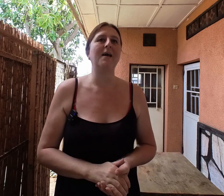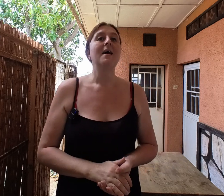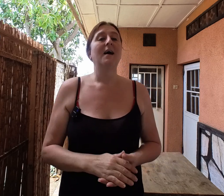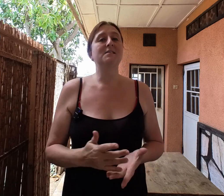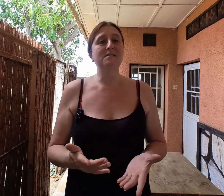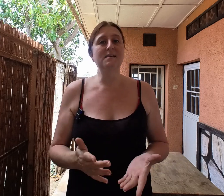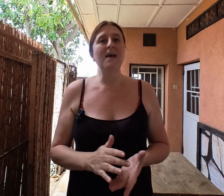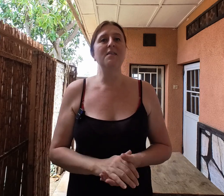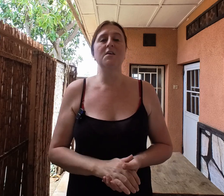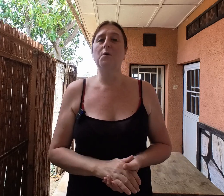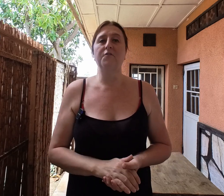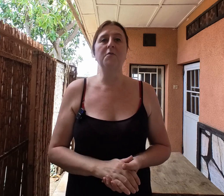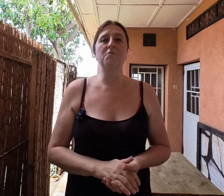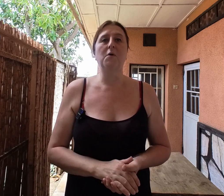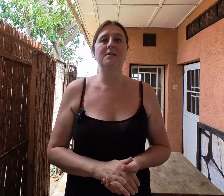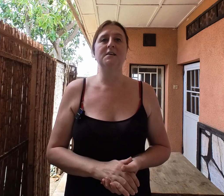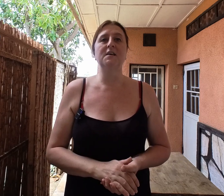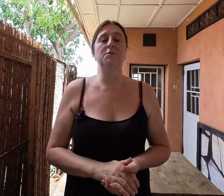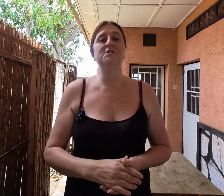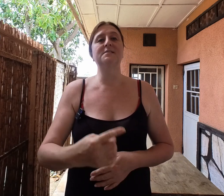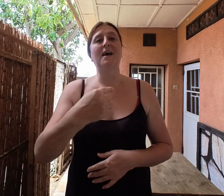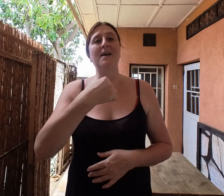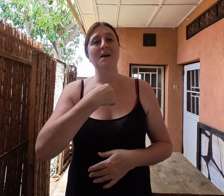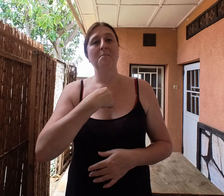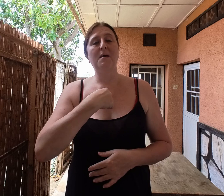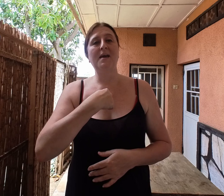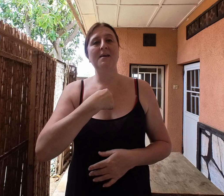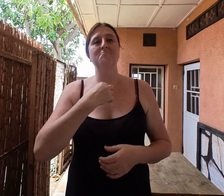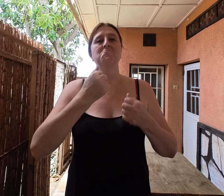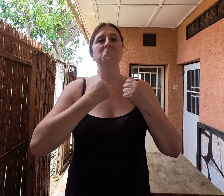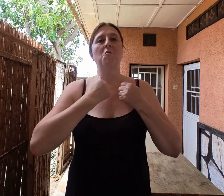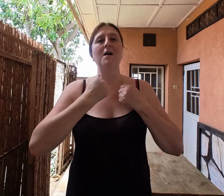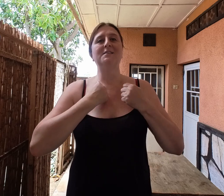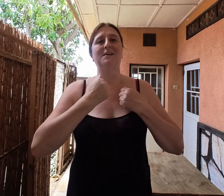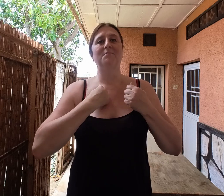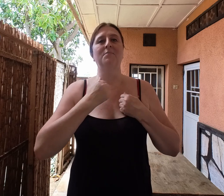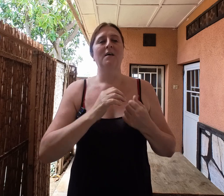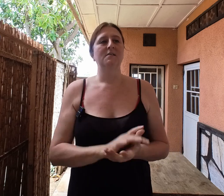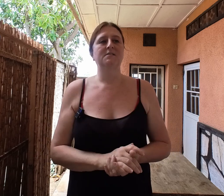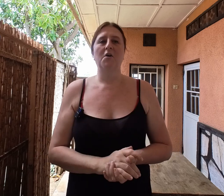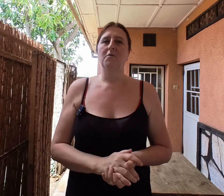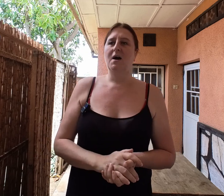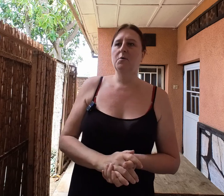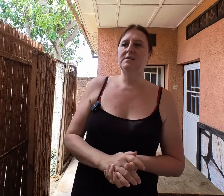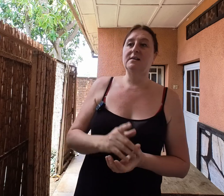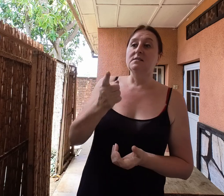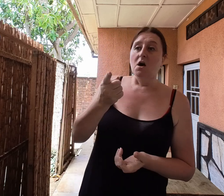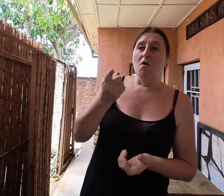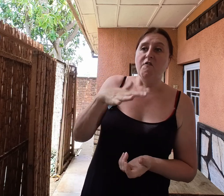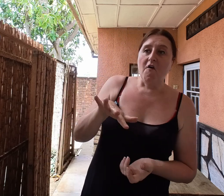way. And to say that you are from Rwanda, you would just say, 'me Rwanda.' So I would ask,